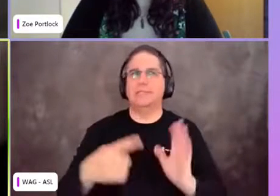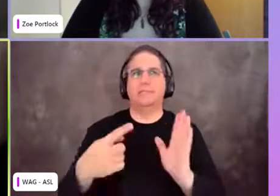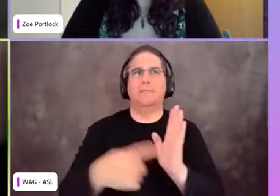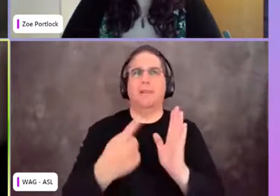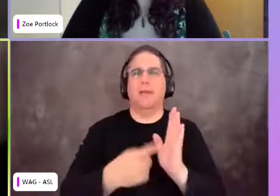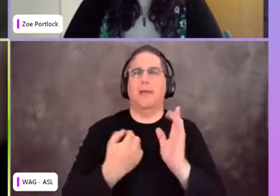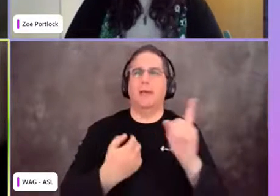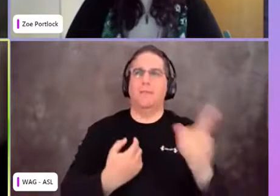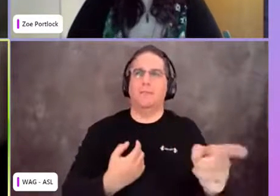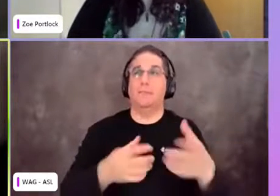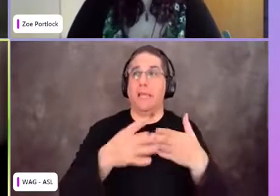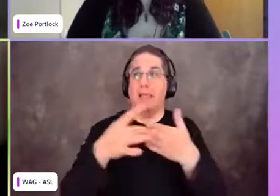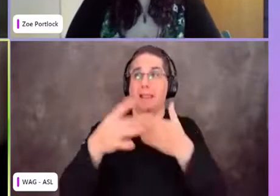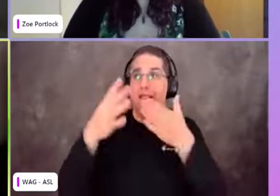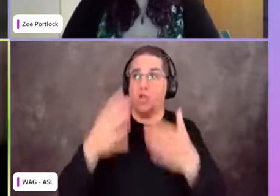[GREG] Thank you, Sarah.